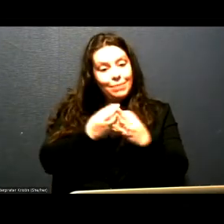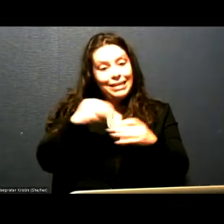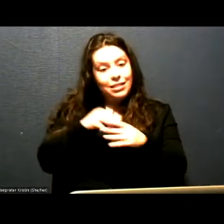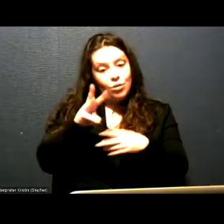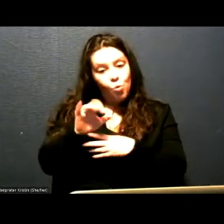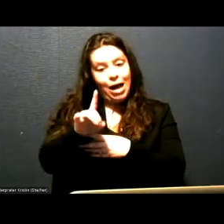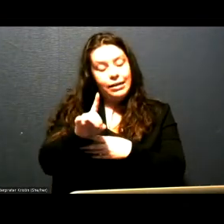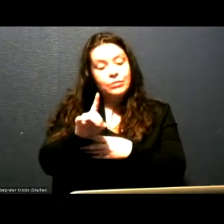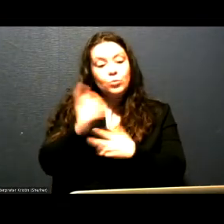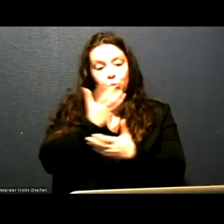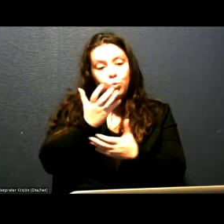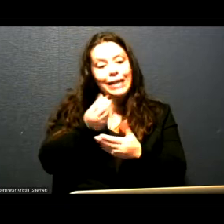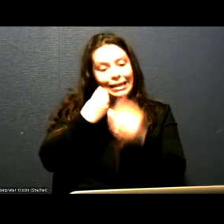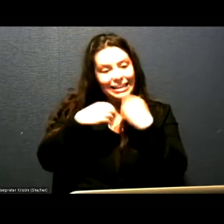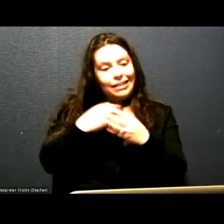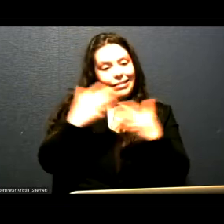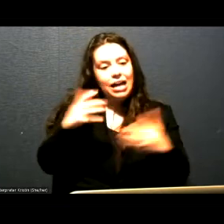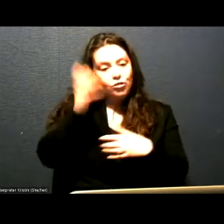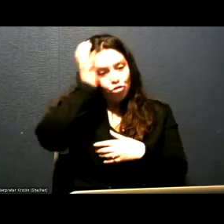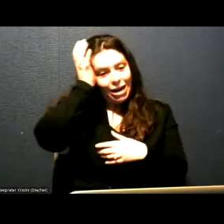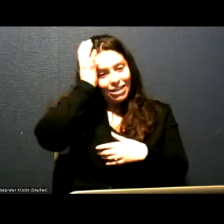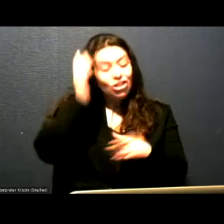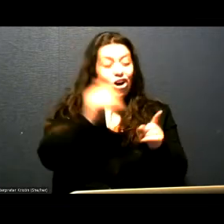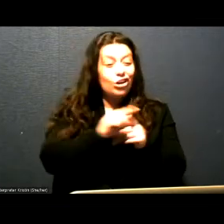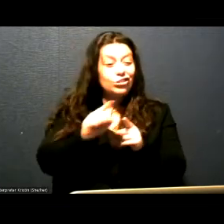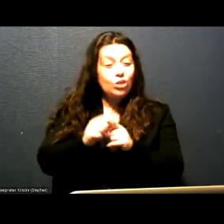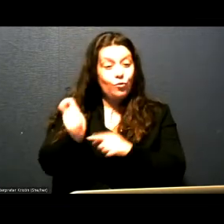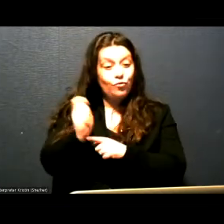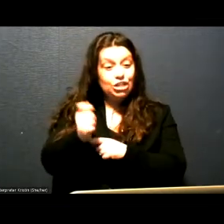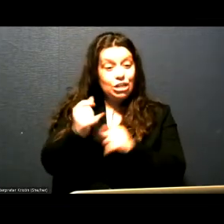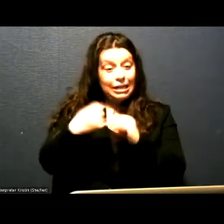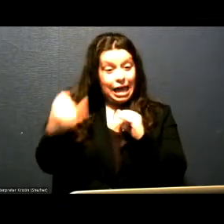big one that, not necessarily from ingestion, but that could also harm them but more so for entanglement.